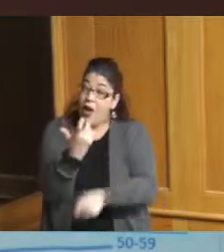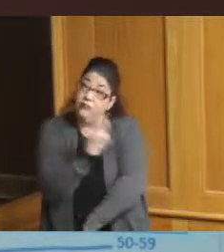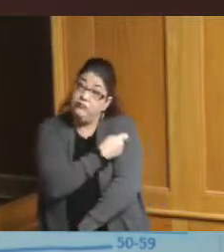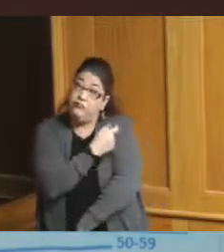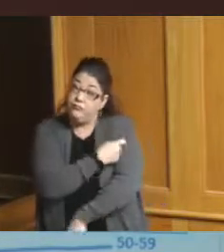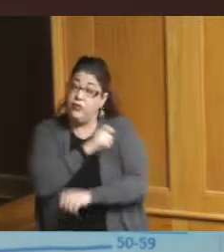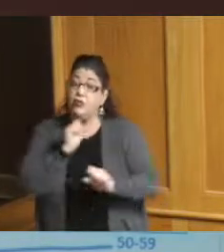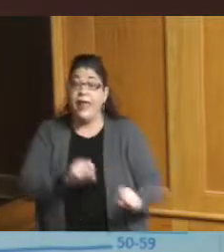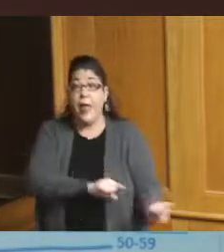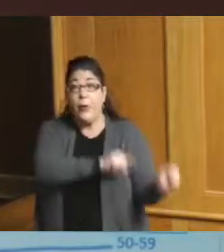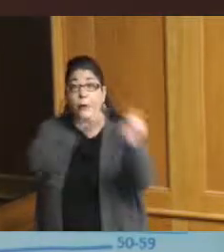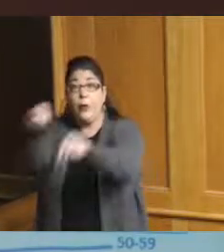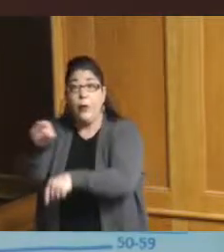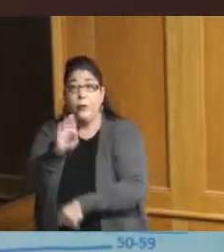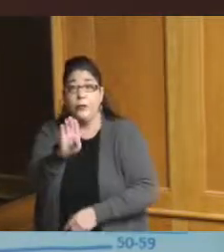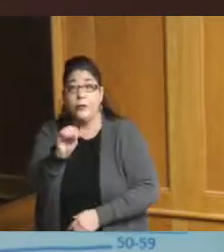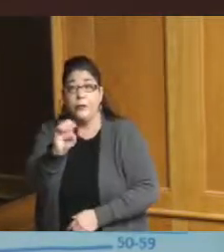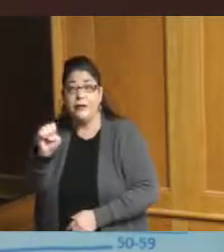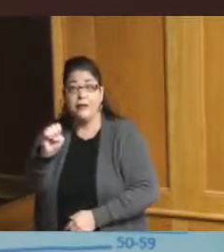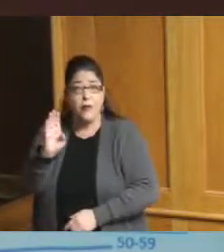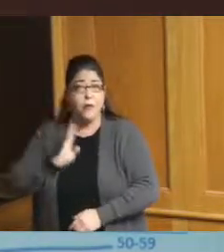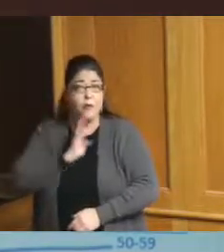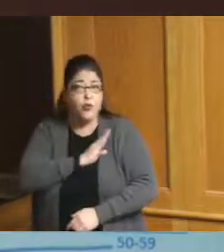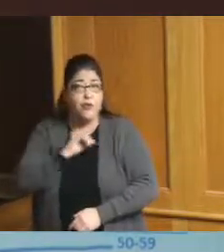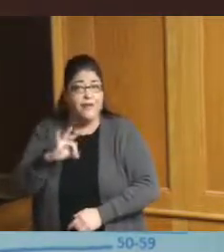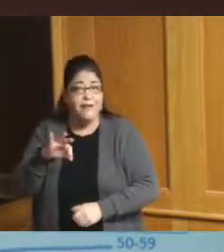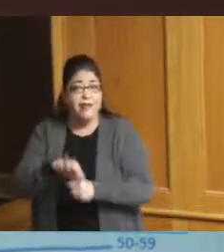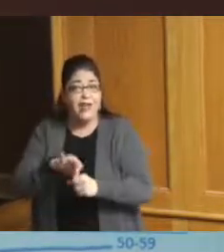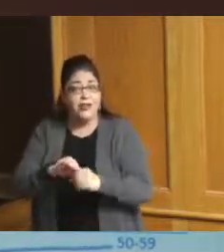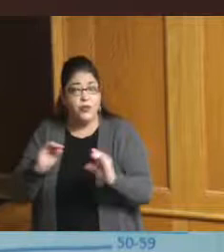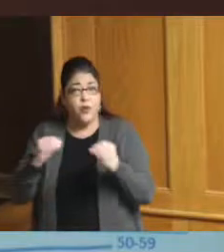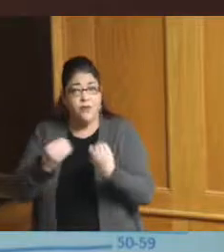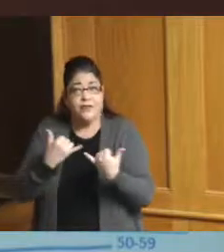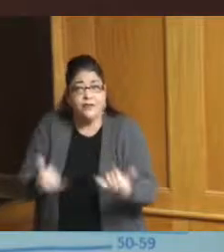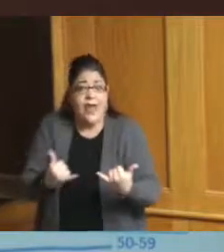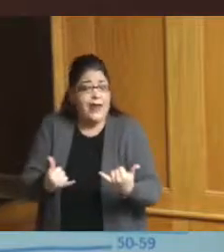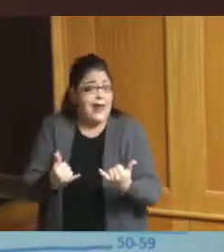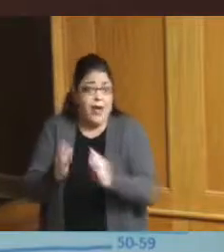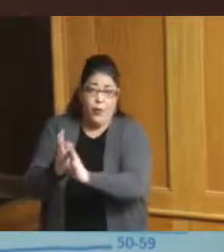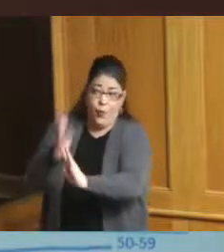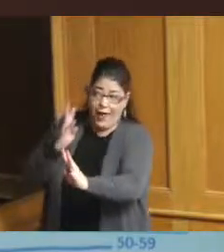board of elections right now there is no wait no appointment necessary and we are ready to